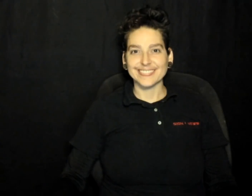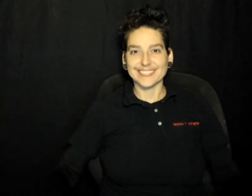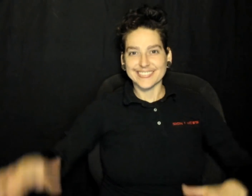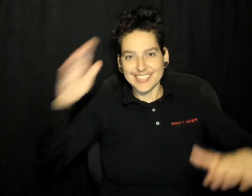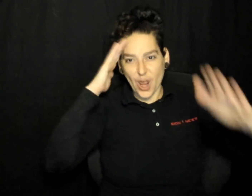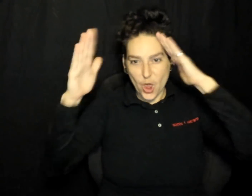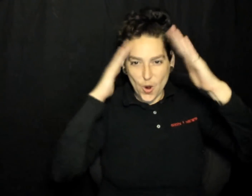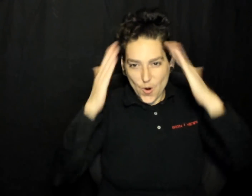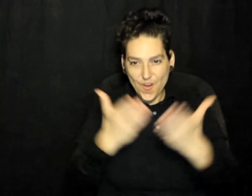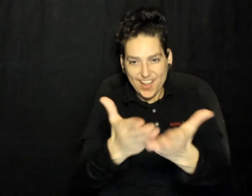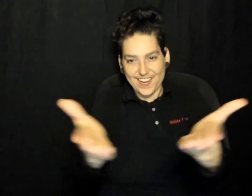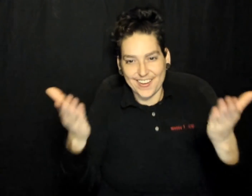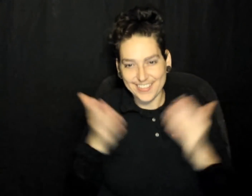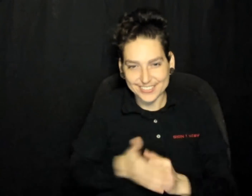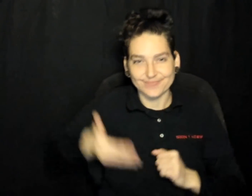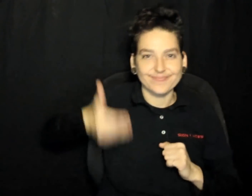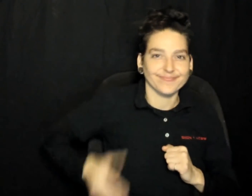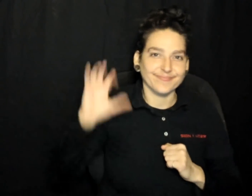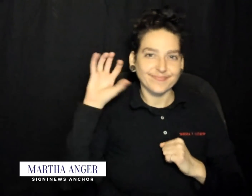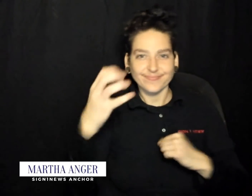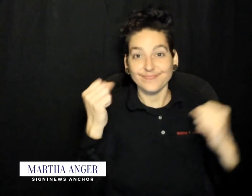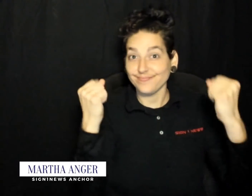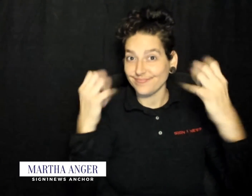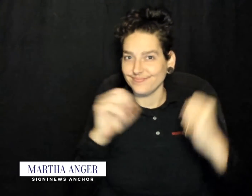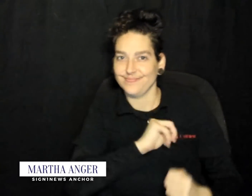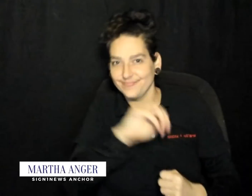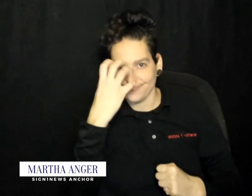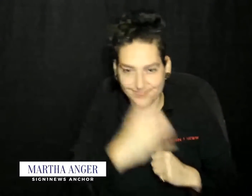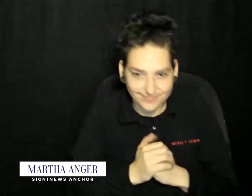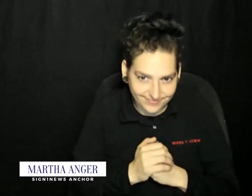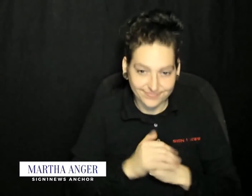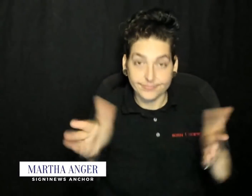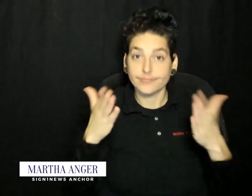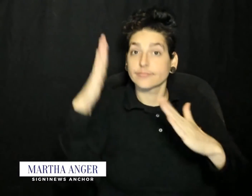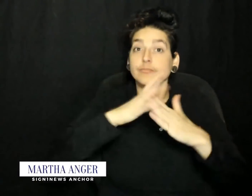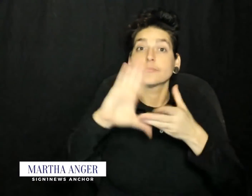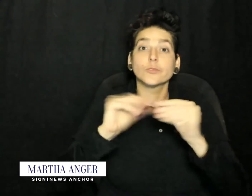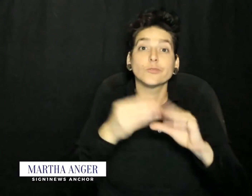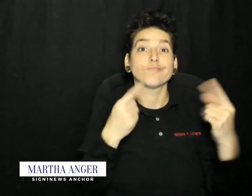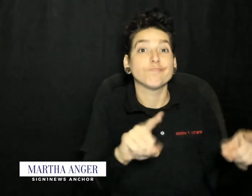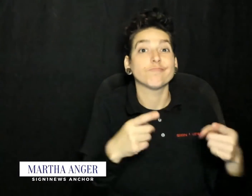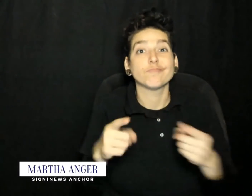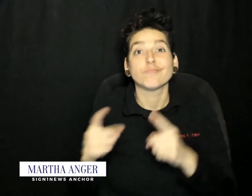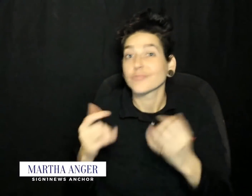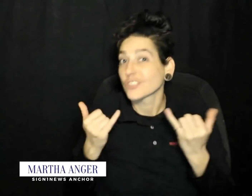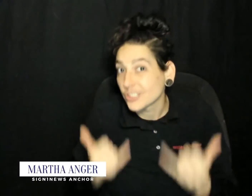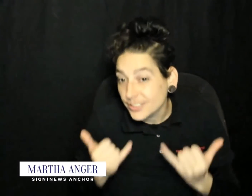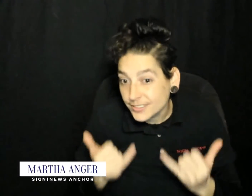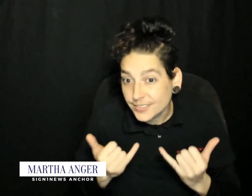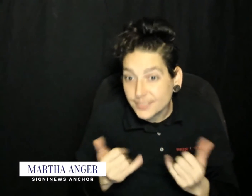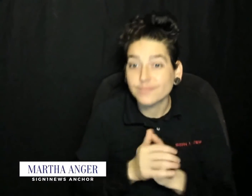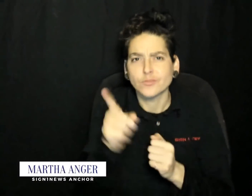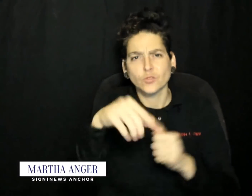Hello everyone I'm Sign1News anchor Martha Anger here's a quick look at the top trending stories making headlines today